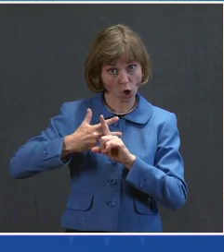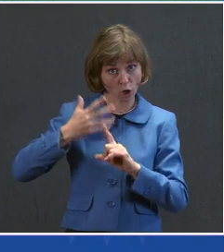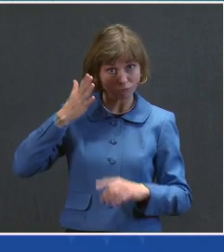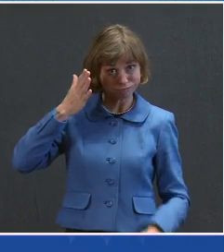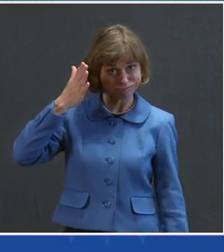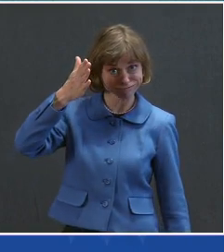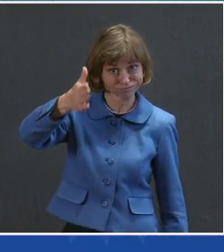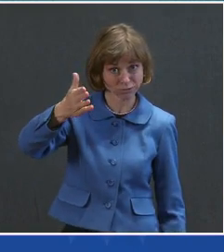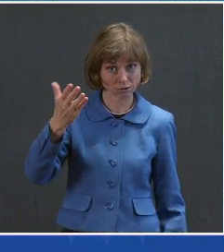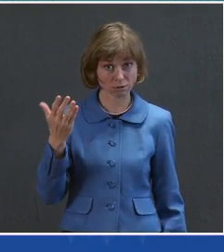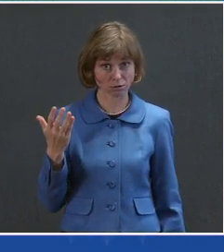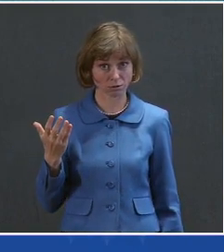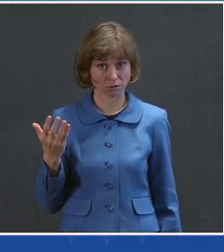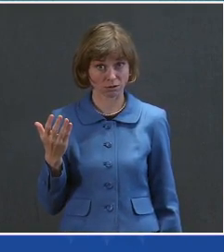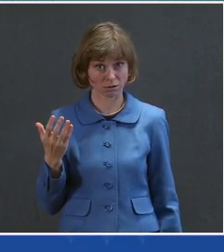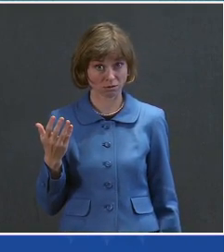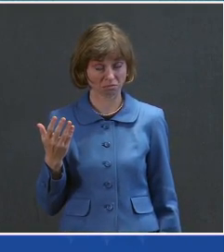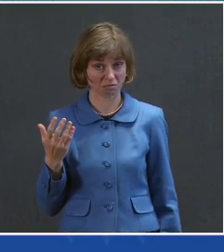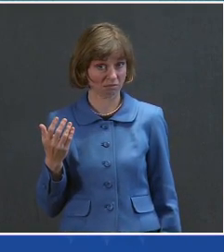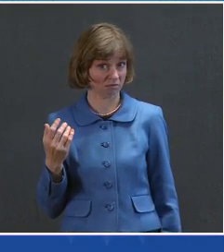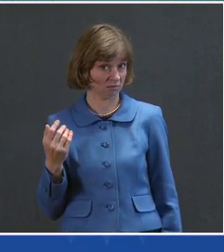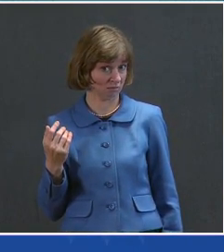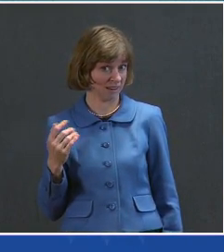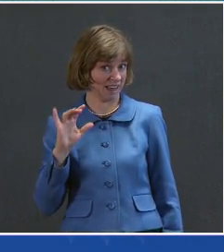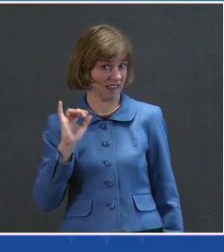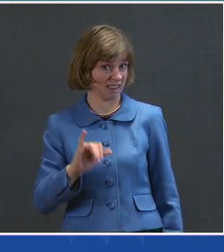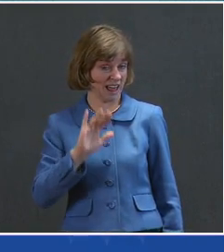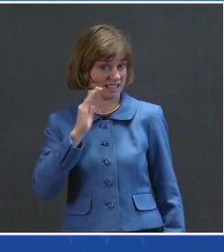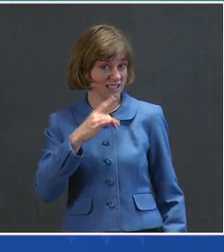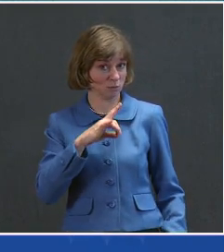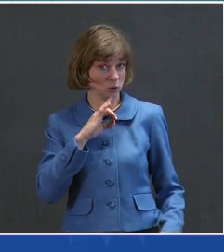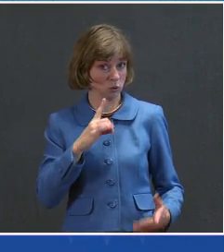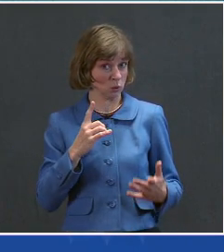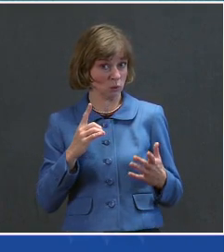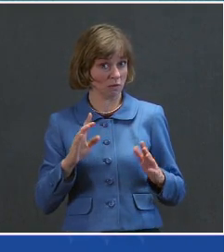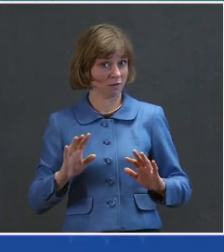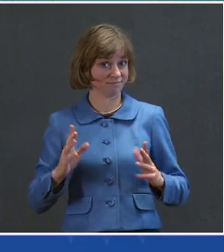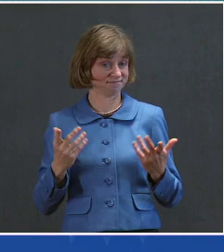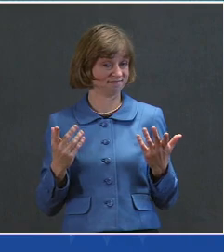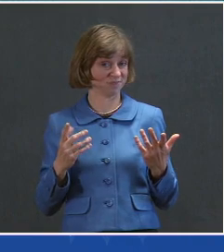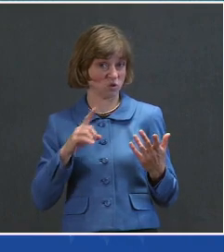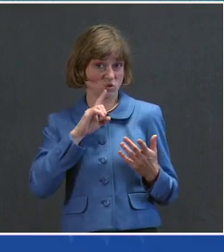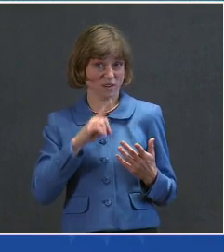which would seem to undercut your assertion -- I think to a couple of questions earlier --